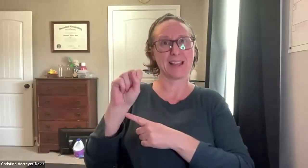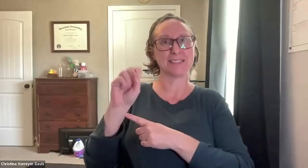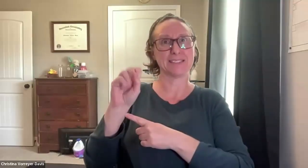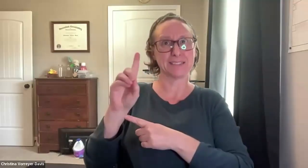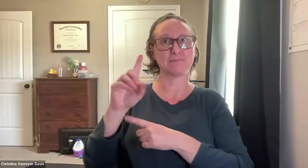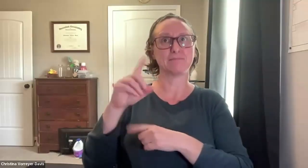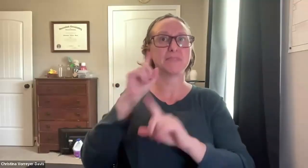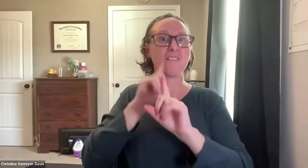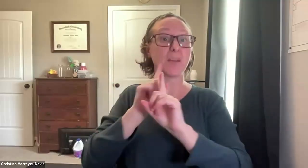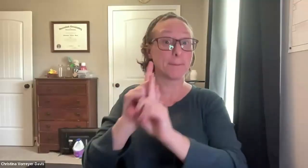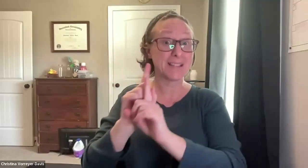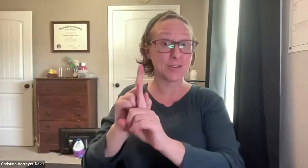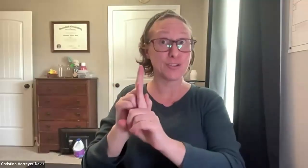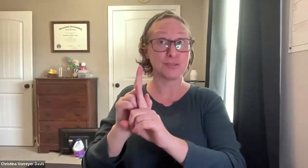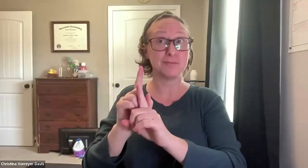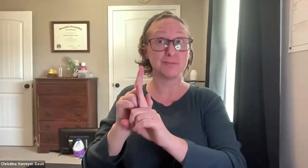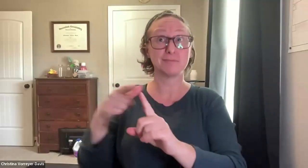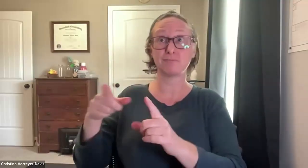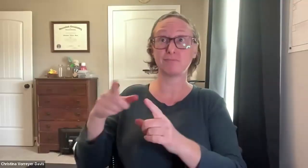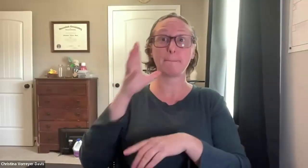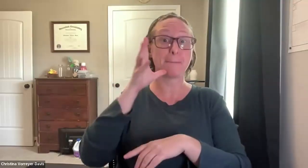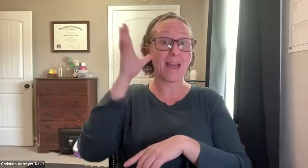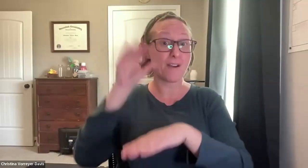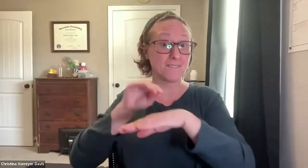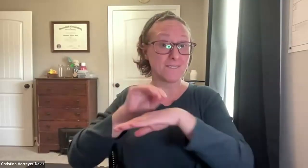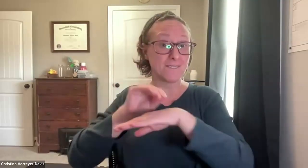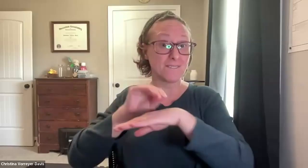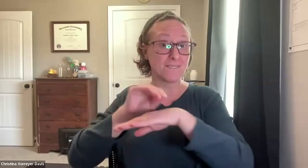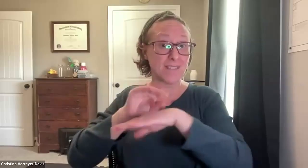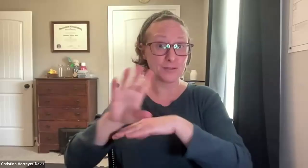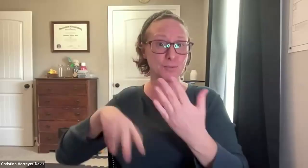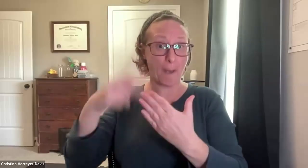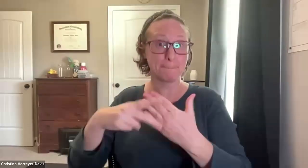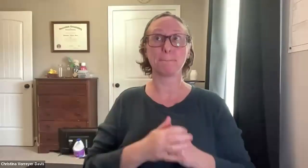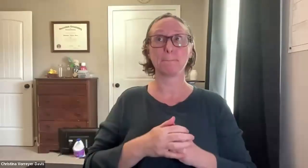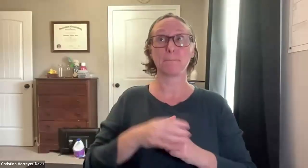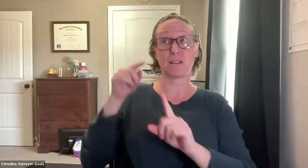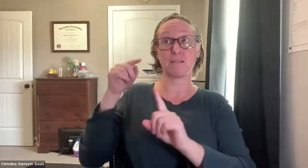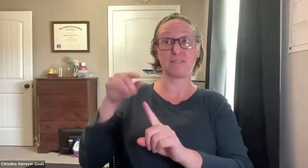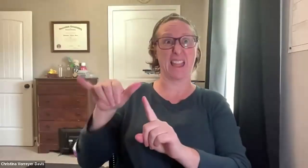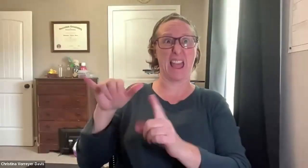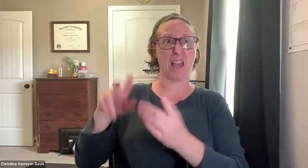So one invaluable resource is the TSD Deaf Mentor Program, Parent Advisor Program.